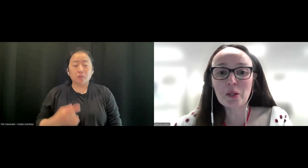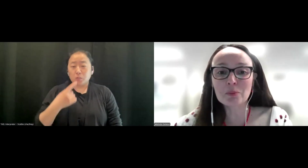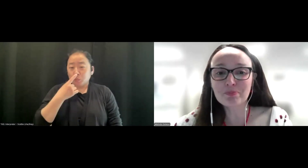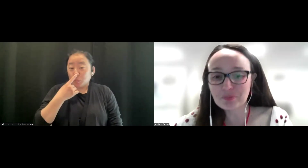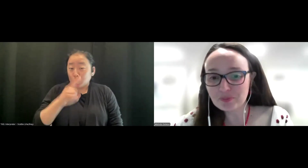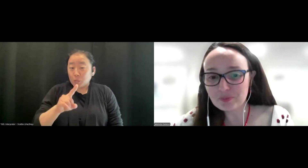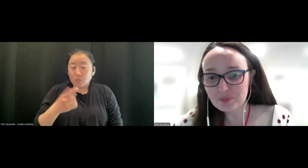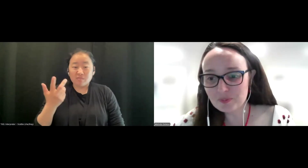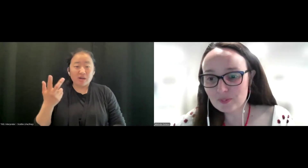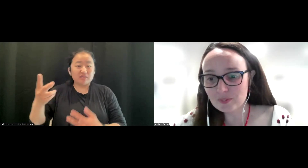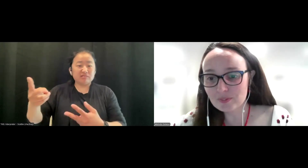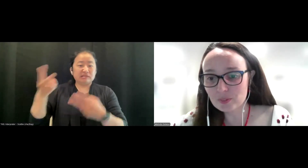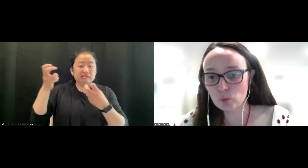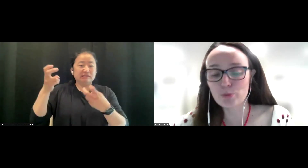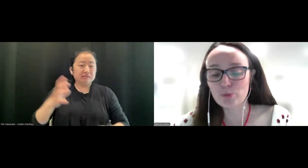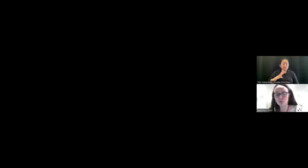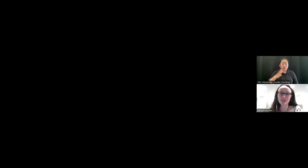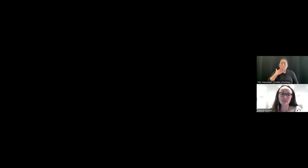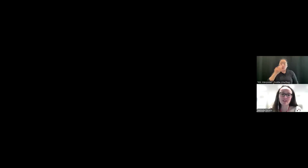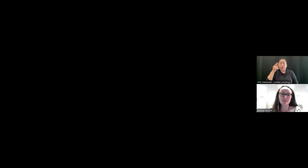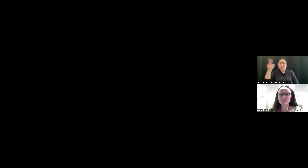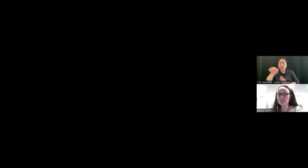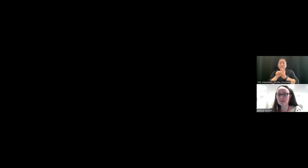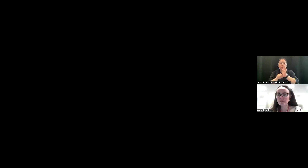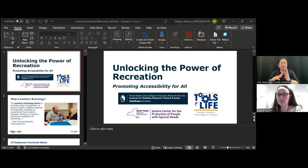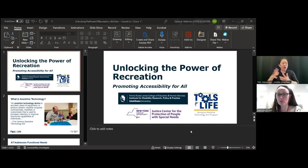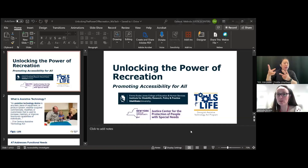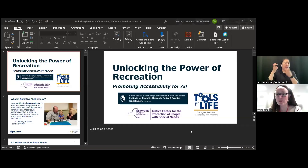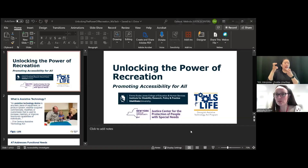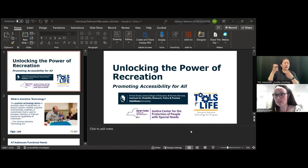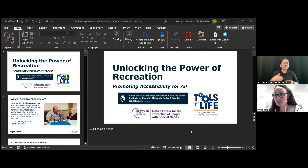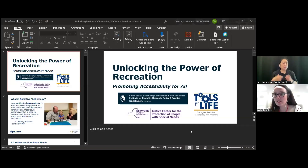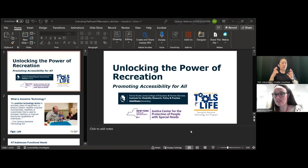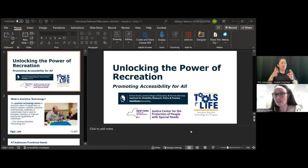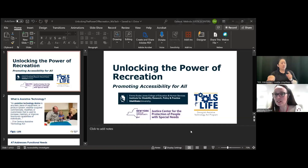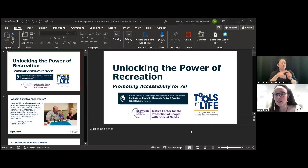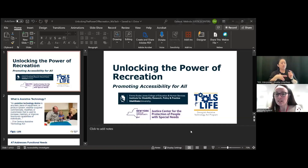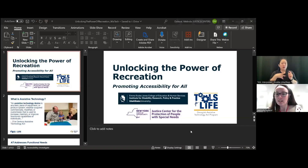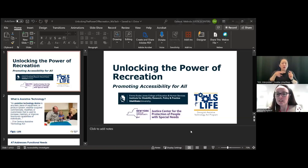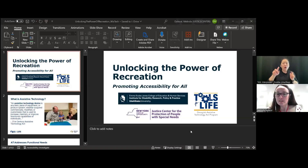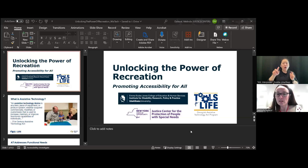So hopefully you will think these are some things you can use in your states.